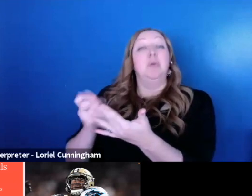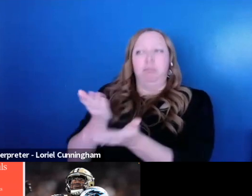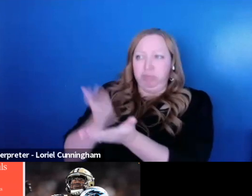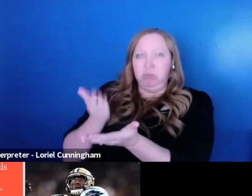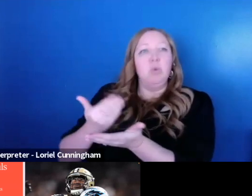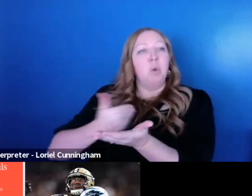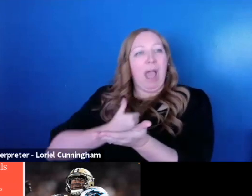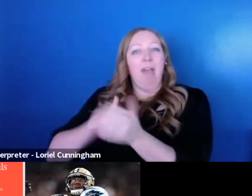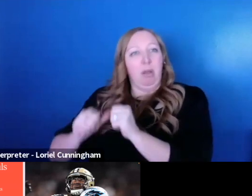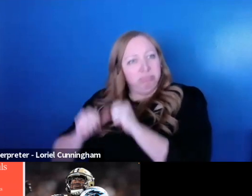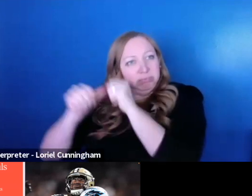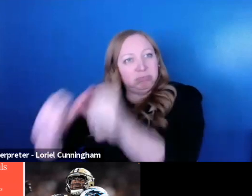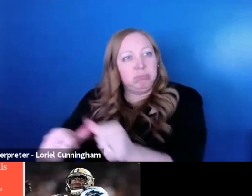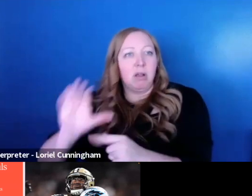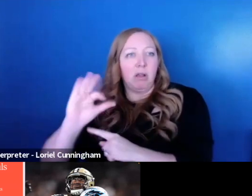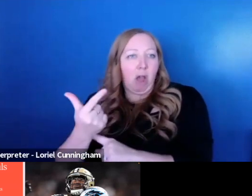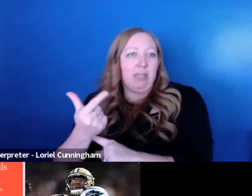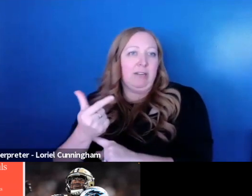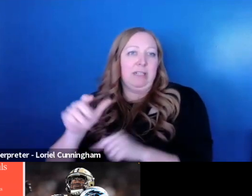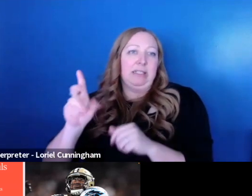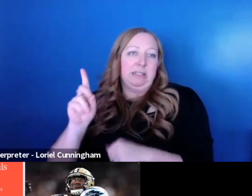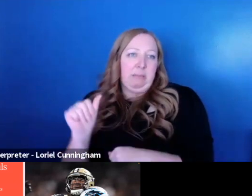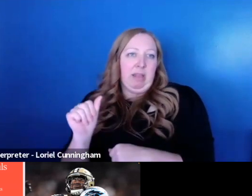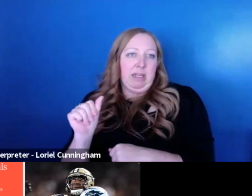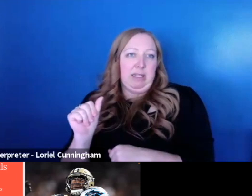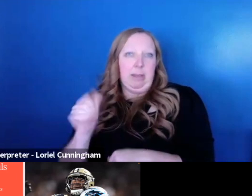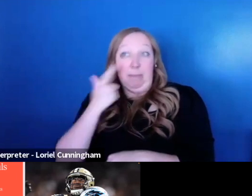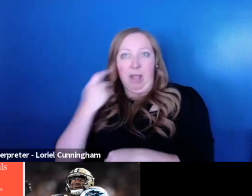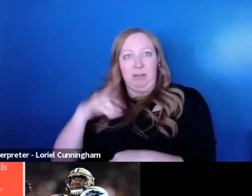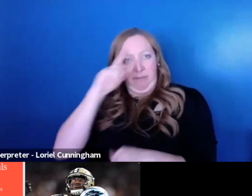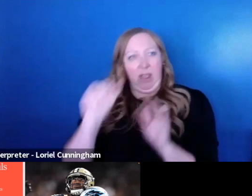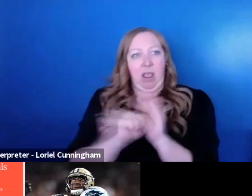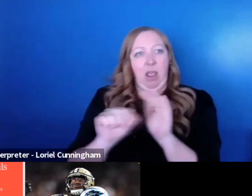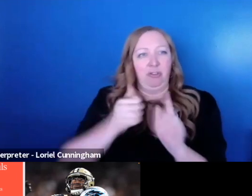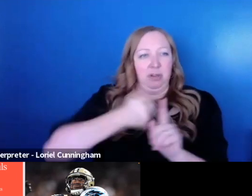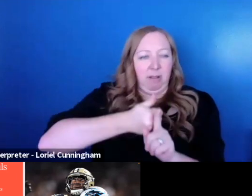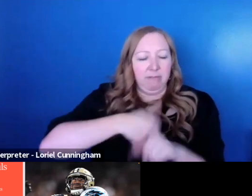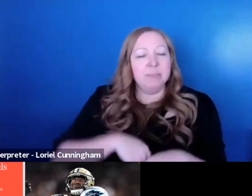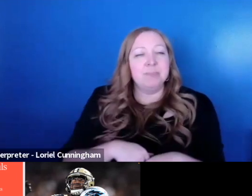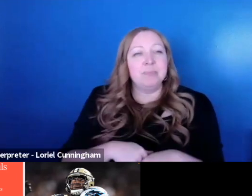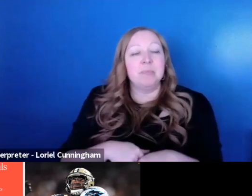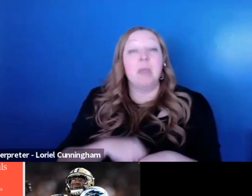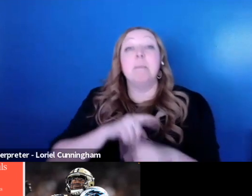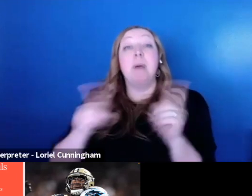cognitive inabilities. And what folks have found is the NFL was using kind of two different standards. For their